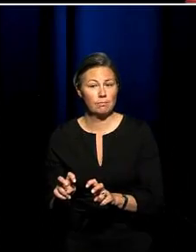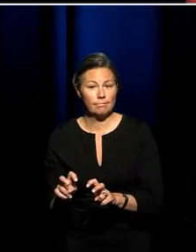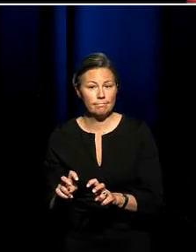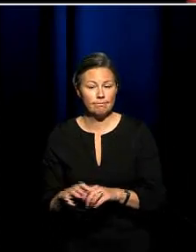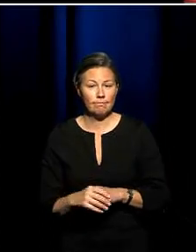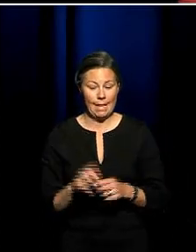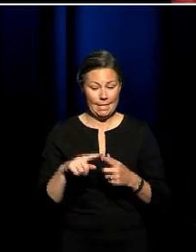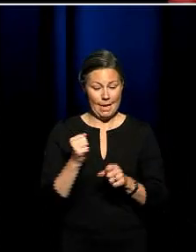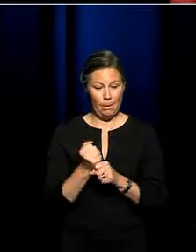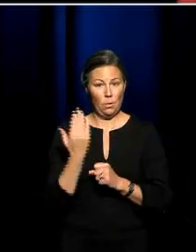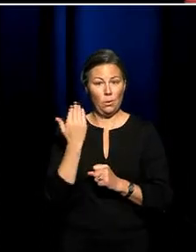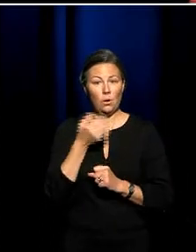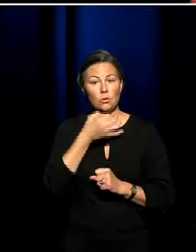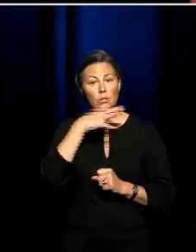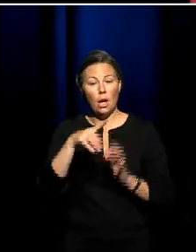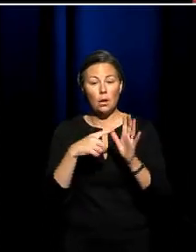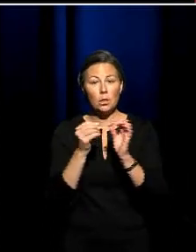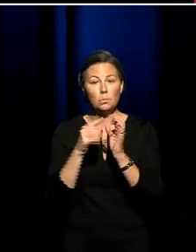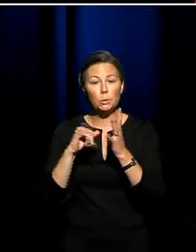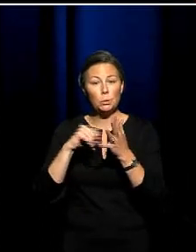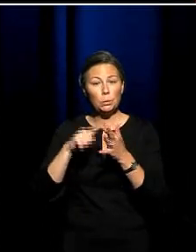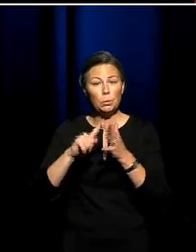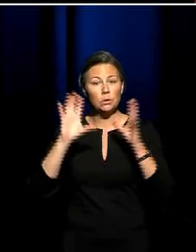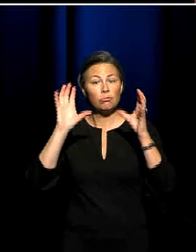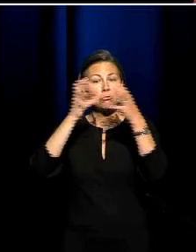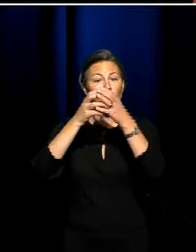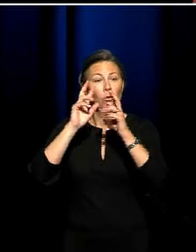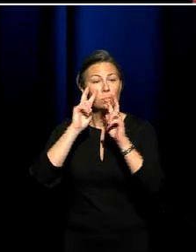Child-Abuse Royal Commission. Perhaps its principle success was in forcing the